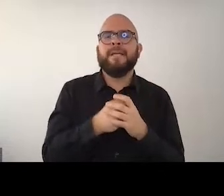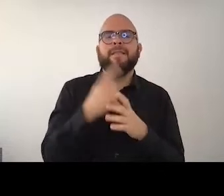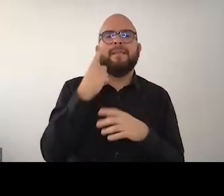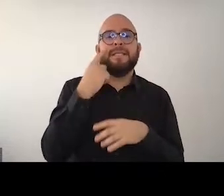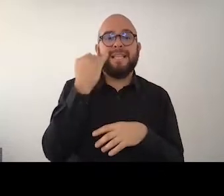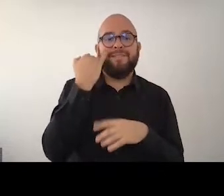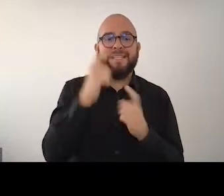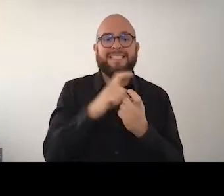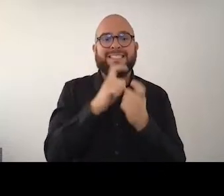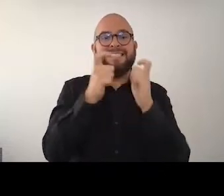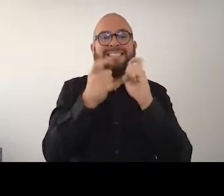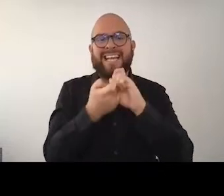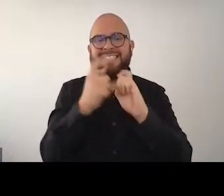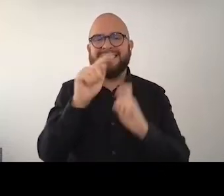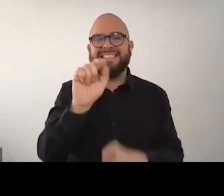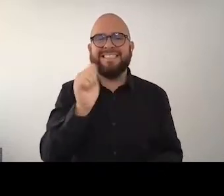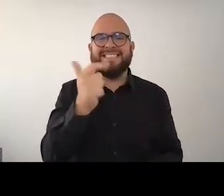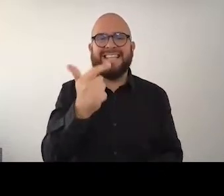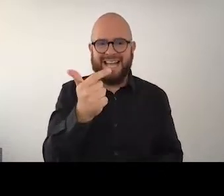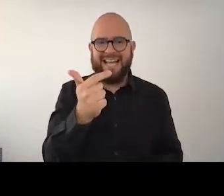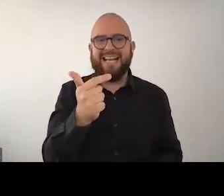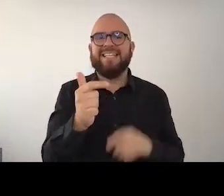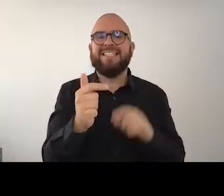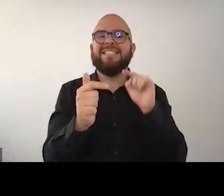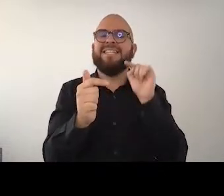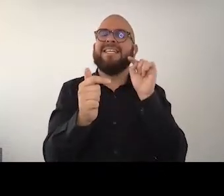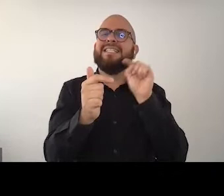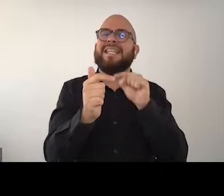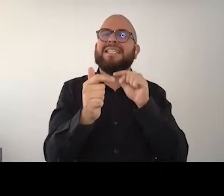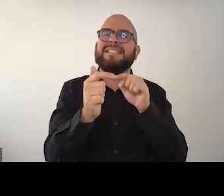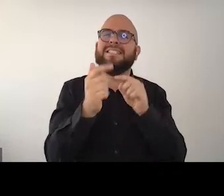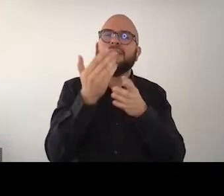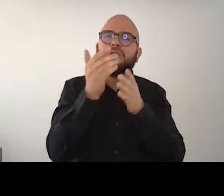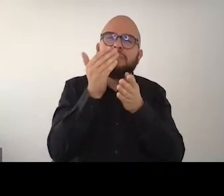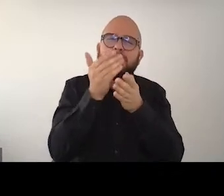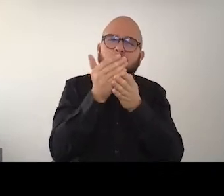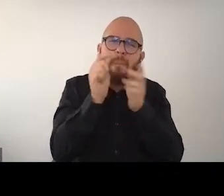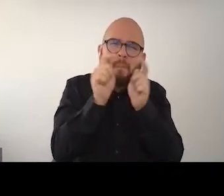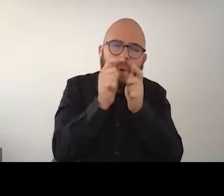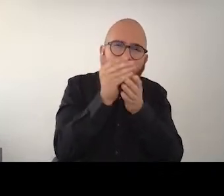And the tag is that little piece of content that's either at the beginning or the end of a commercial